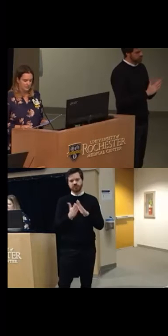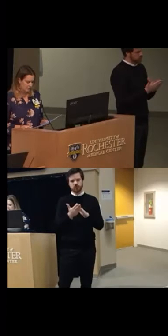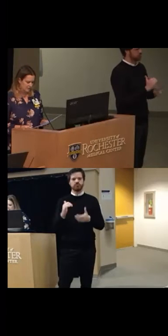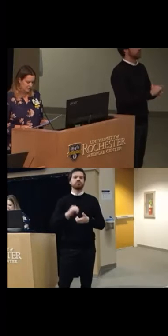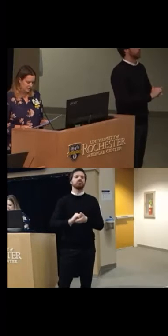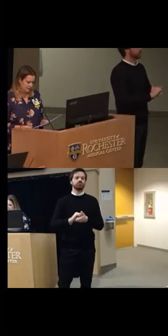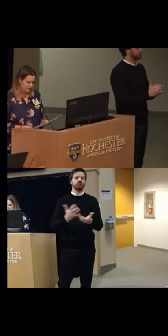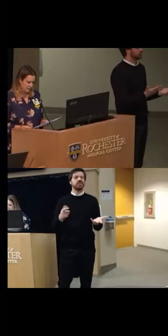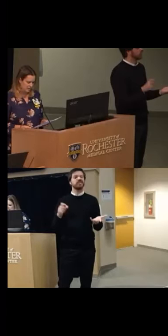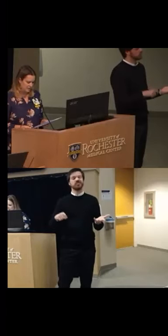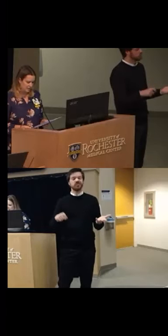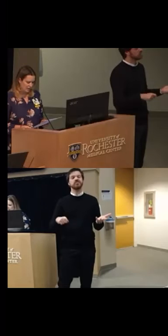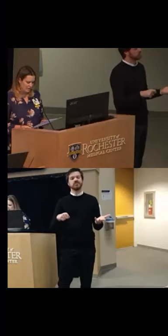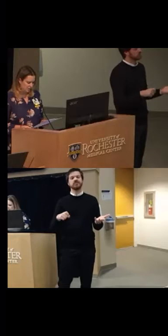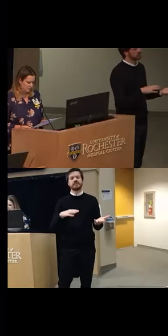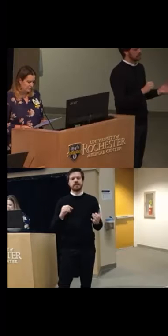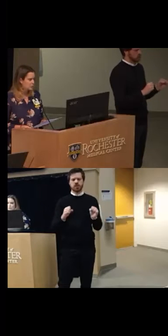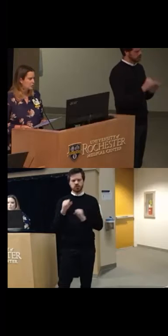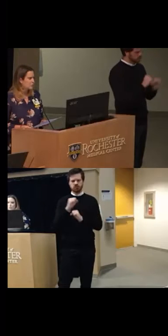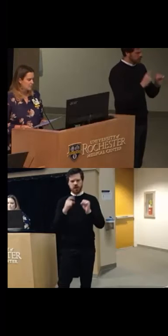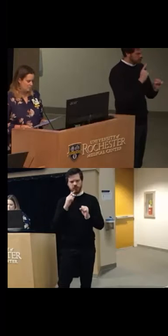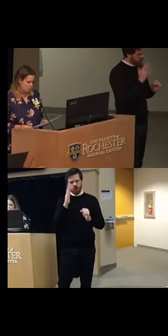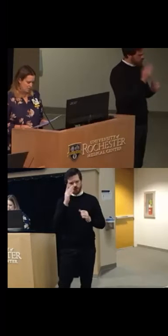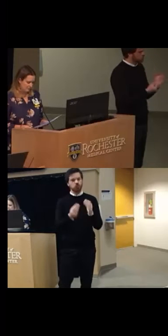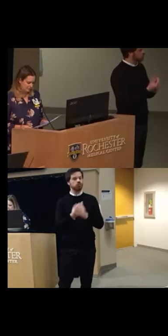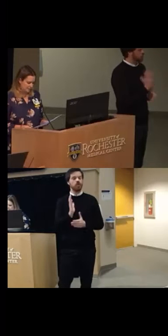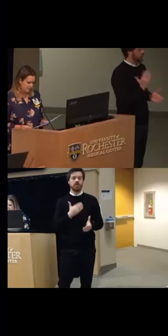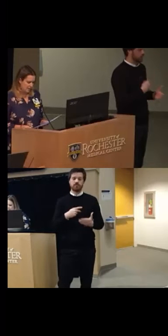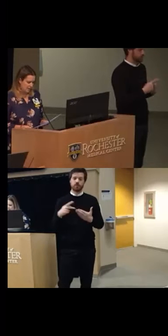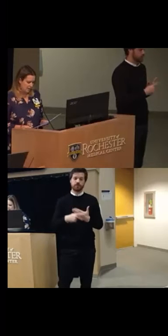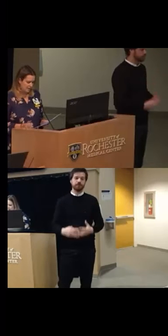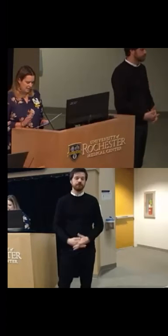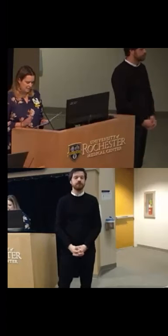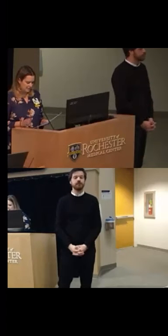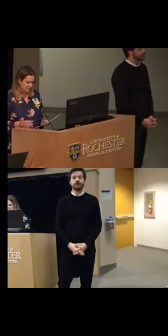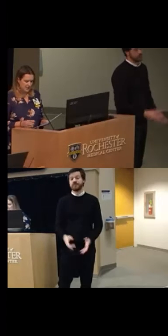that are necessary and to strategize for future growth of our program um I can honestly say that